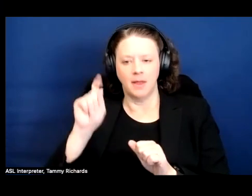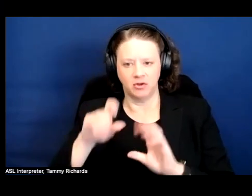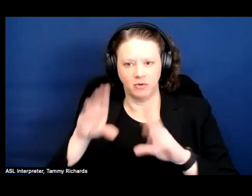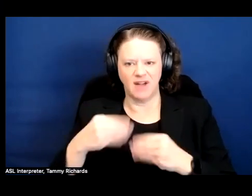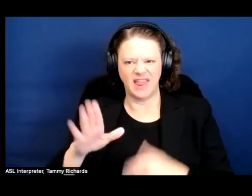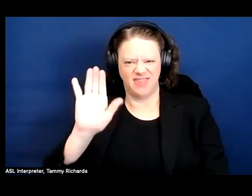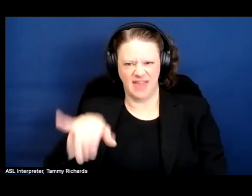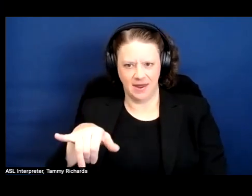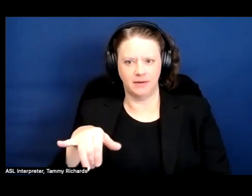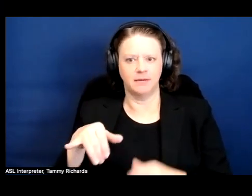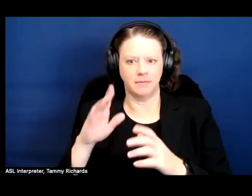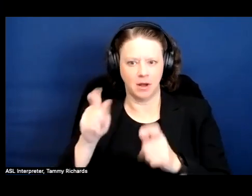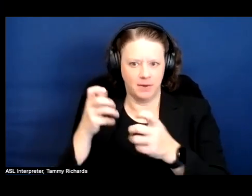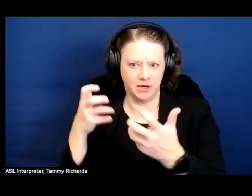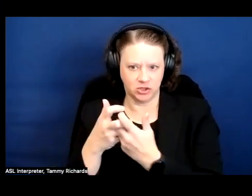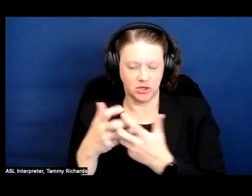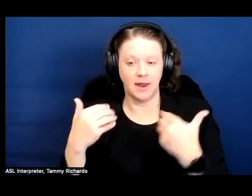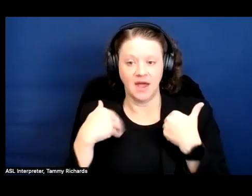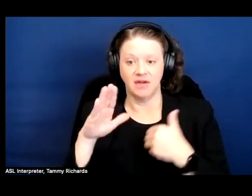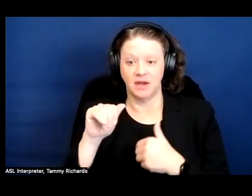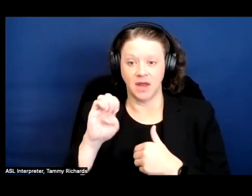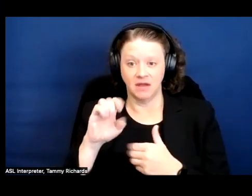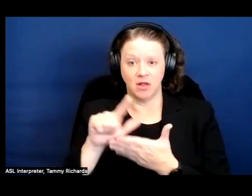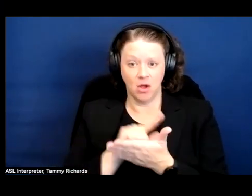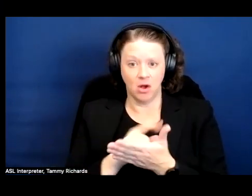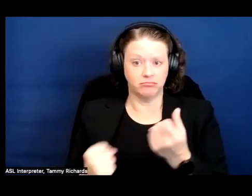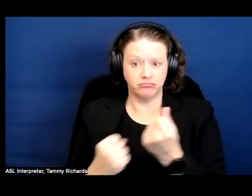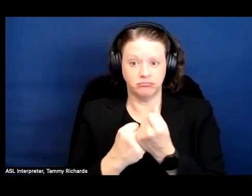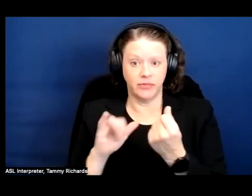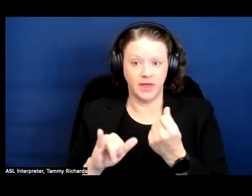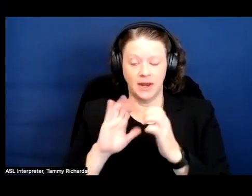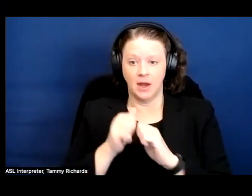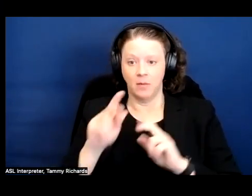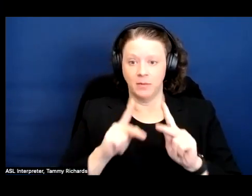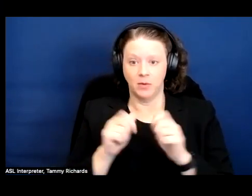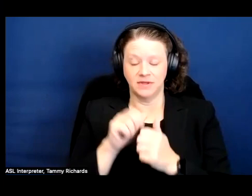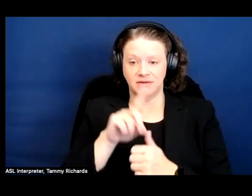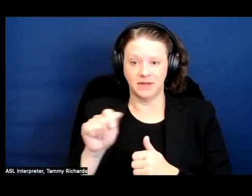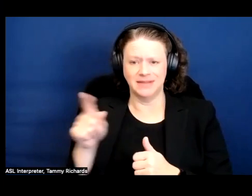can still be considered in determining whether a housing provider failed to provide an accommodation.